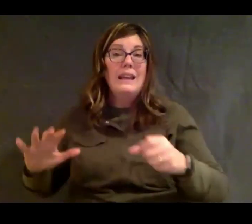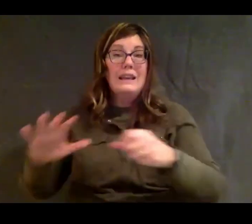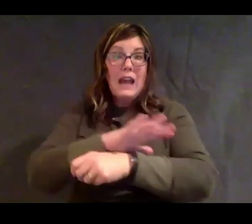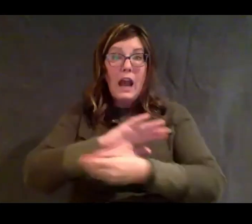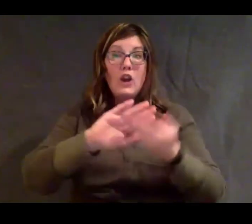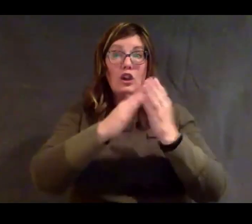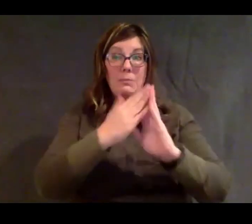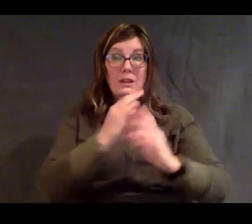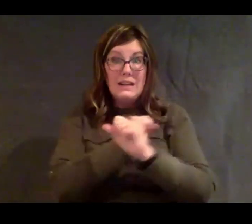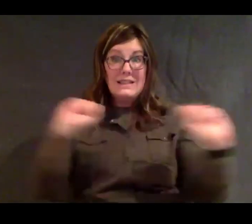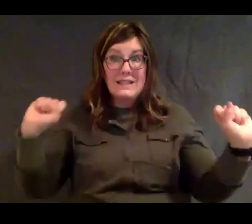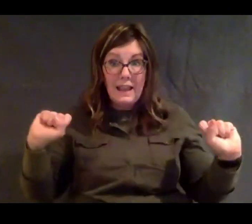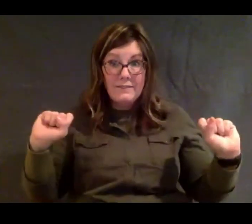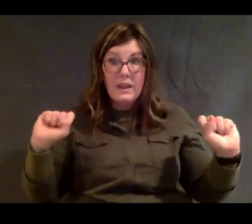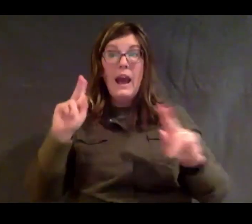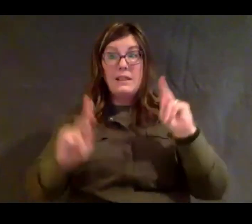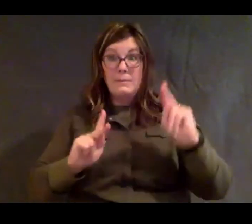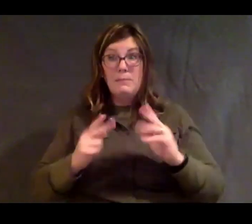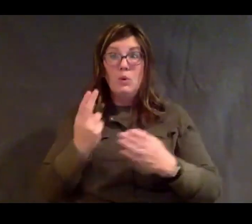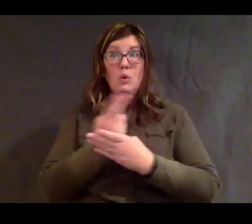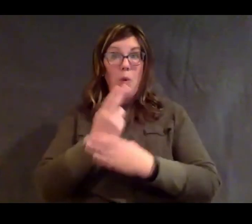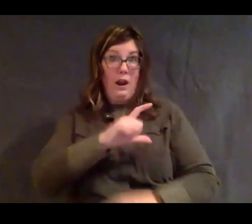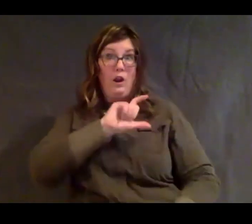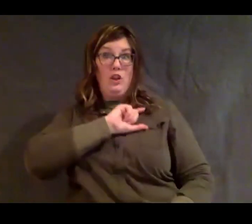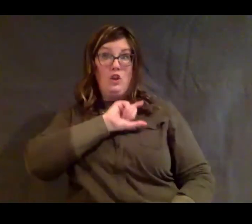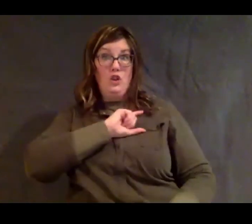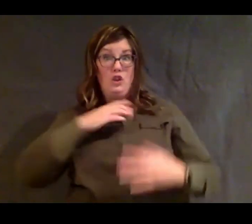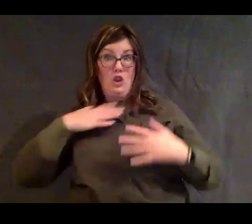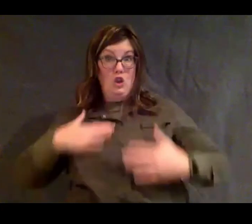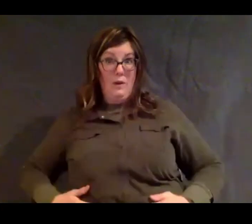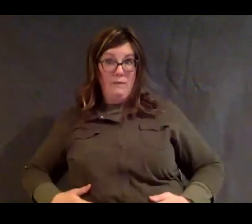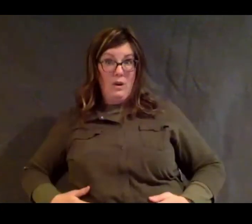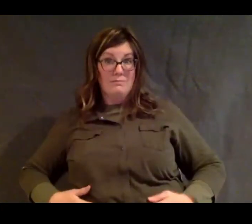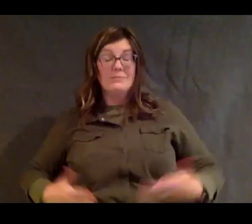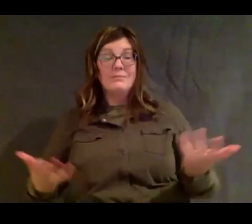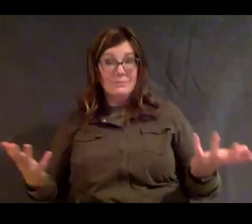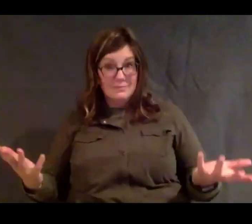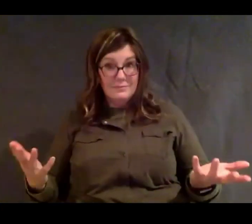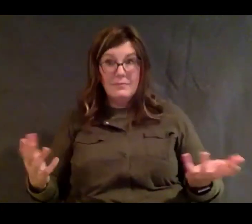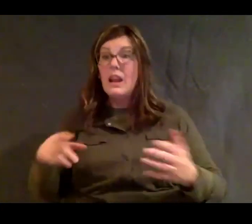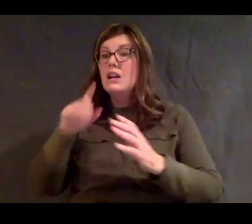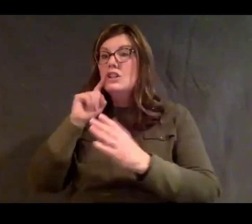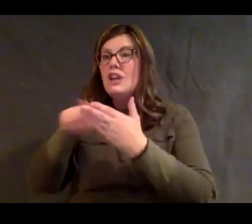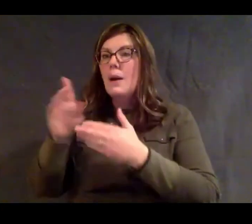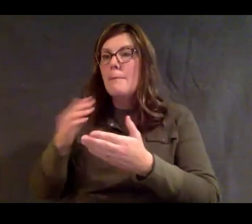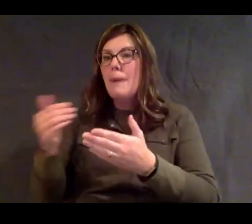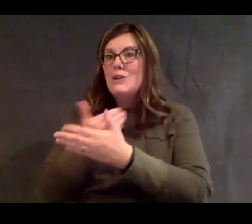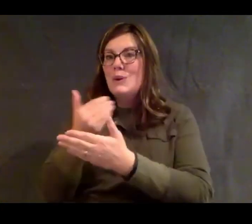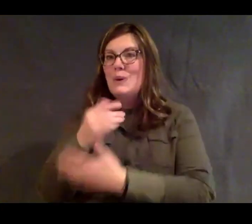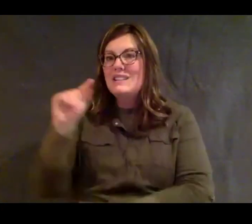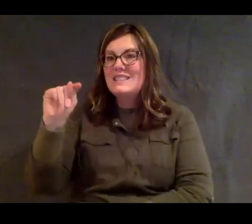that uniform are safe as well check out my newest ted talk um it is live now where i talk about